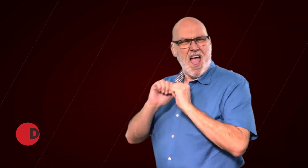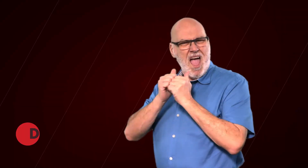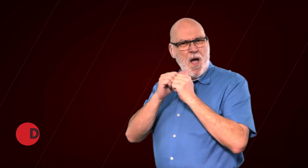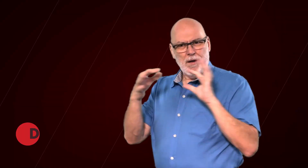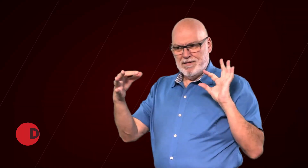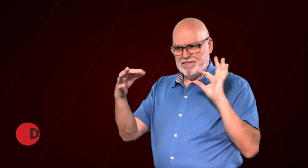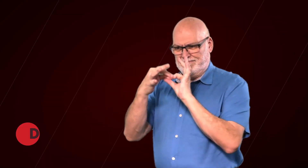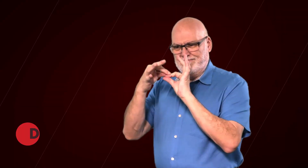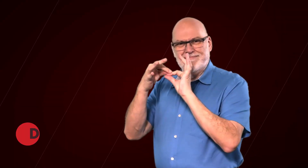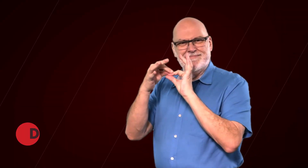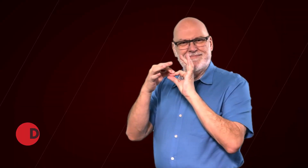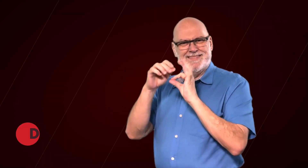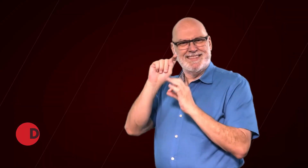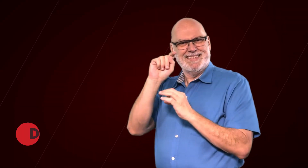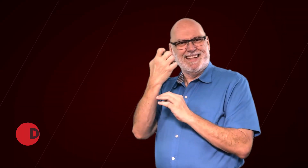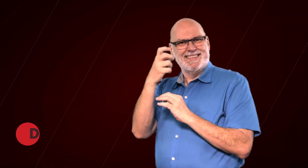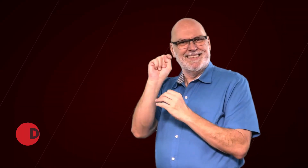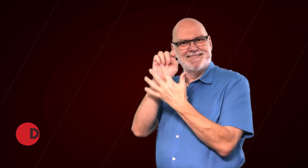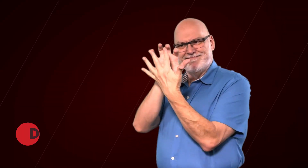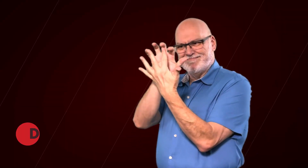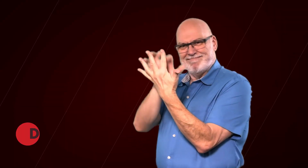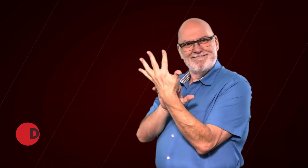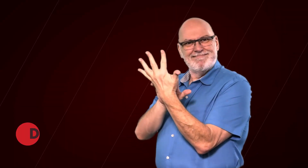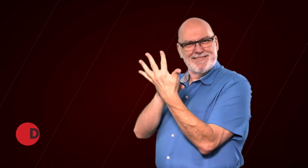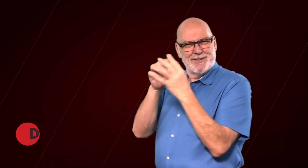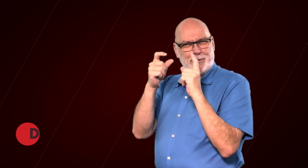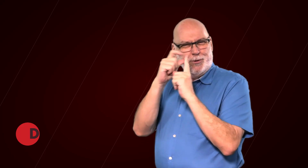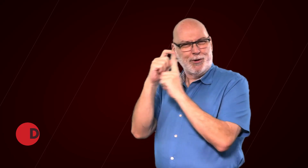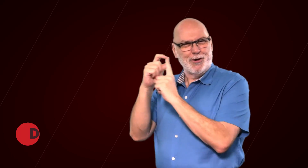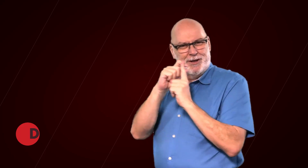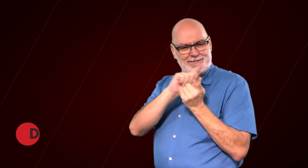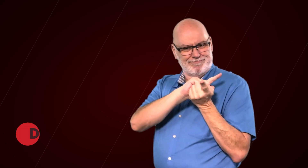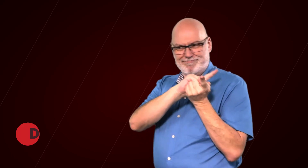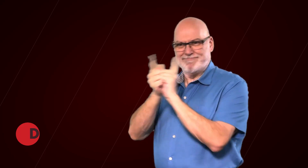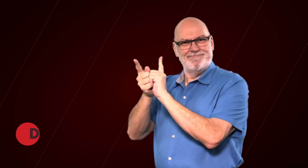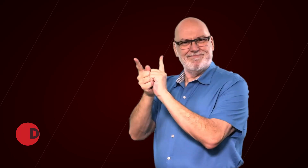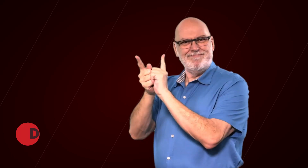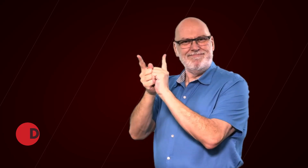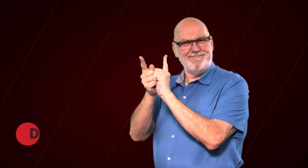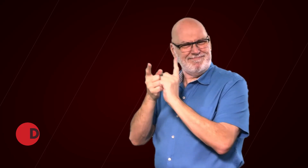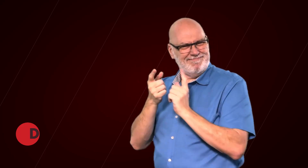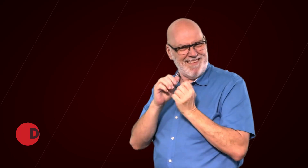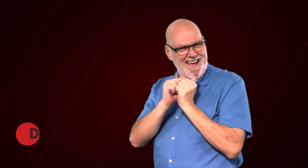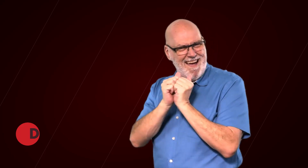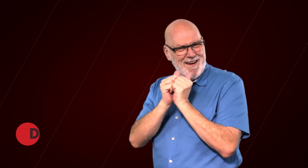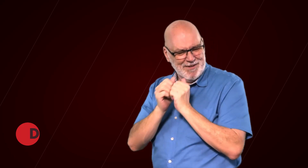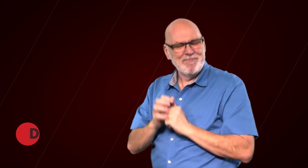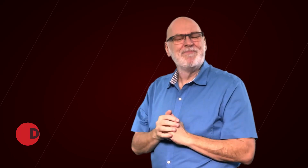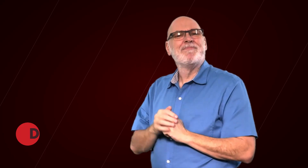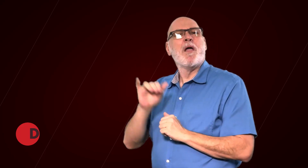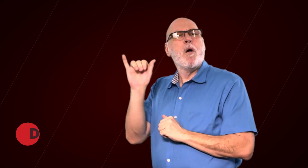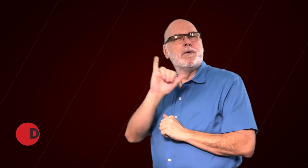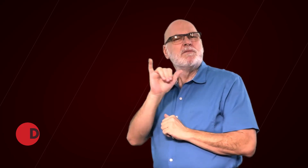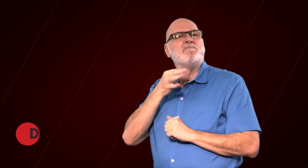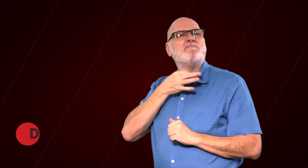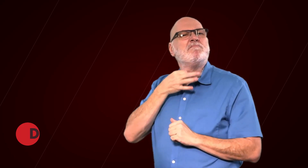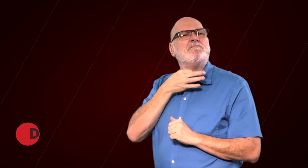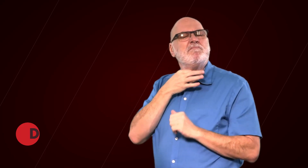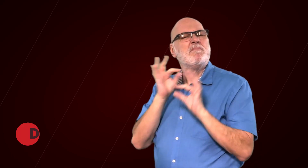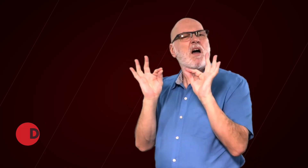[Anselmo]: How accurate is text translation, and how much